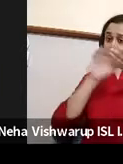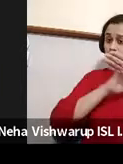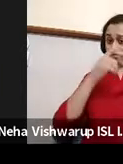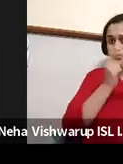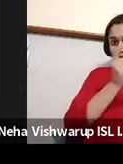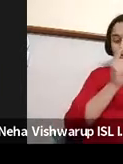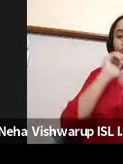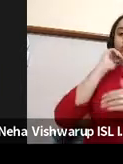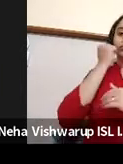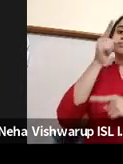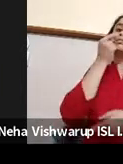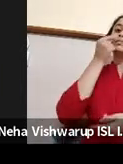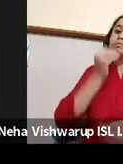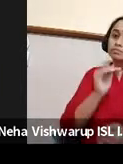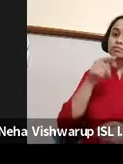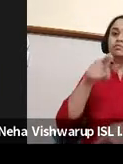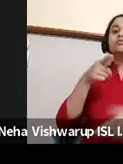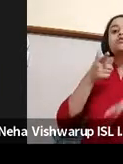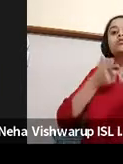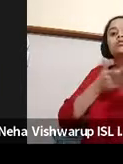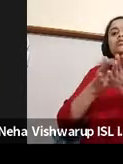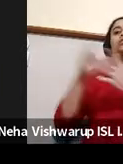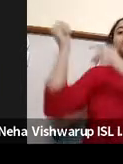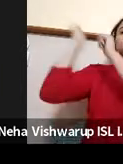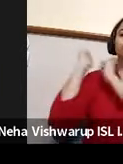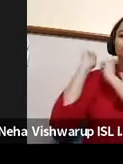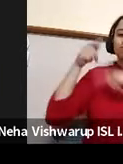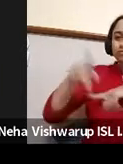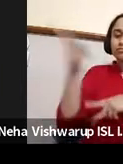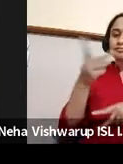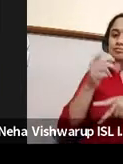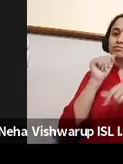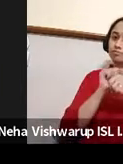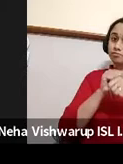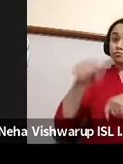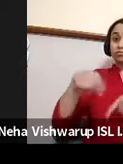both train porters at Nagda junction both are also photographed wearing the copper armbands